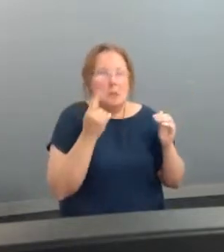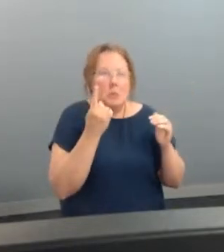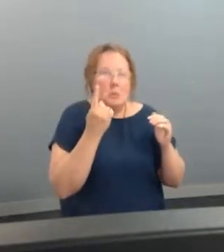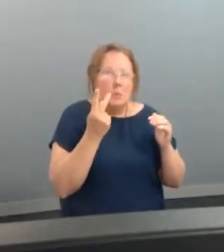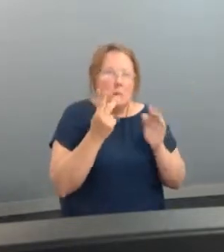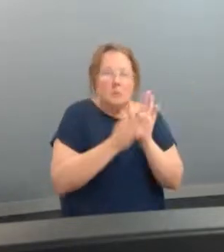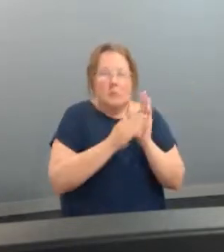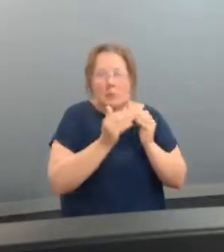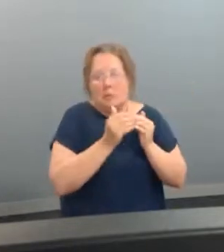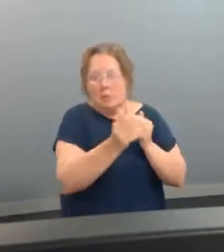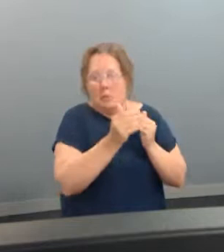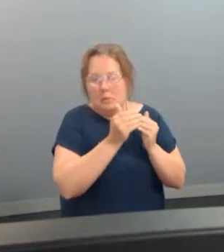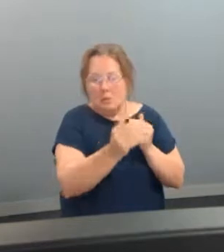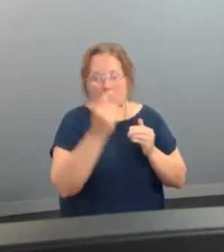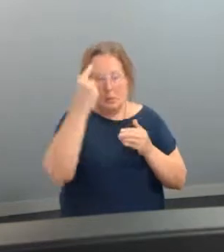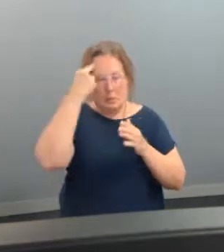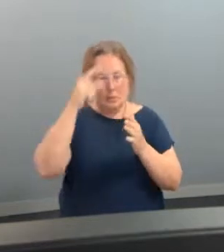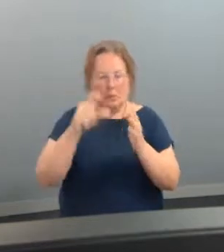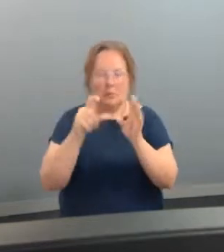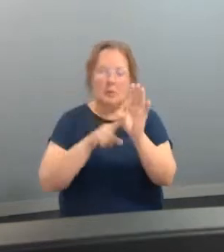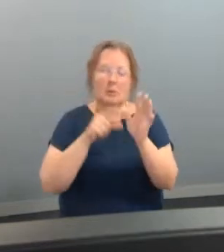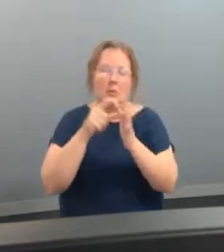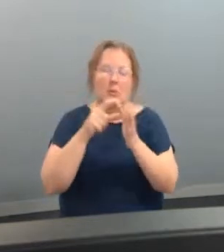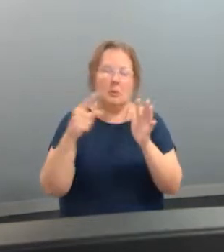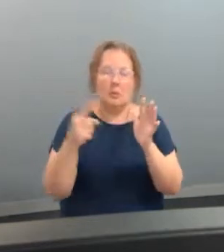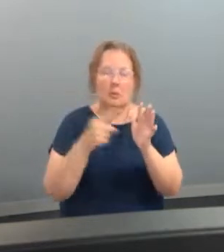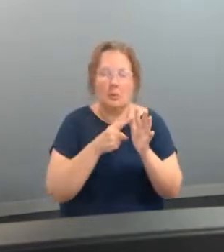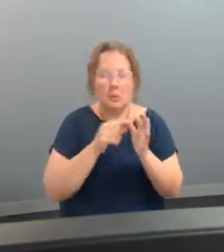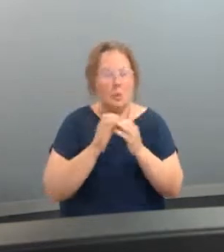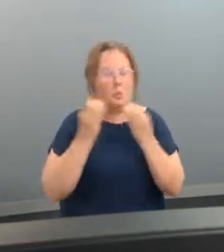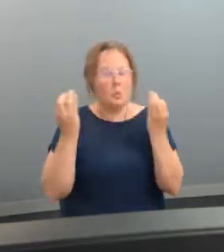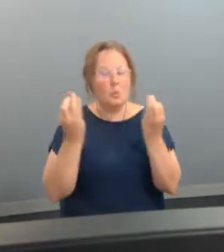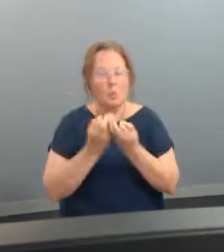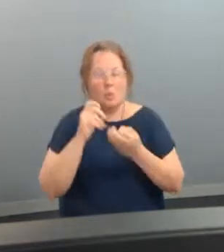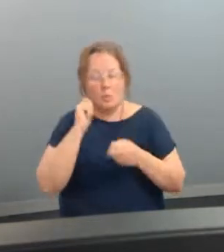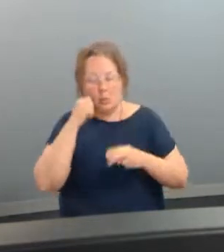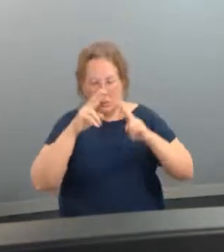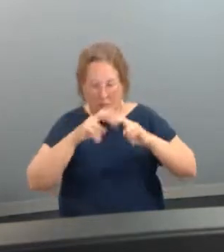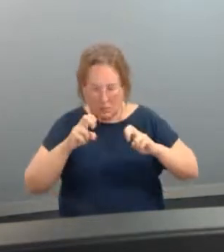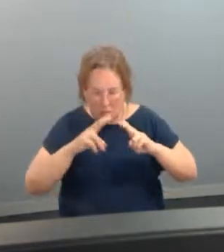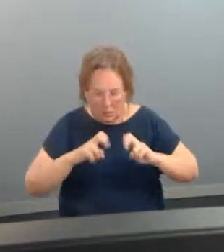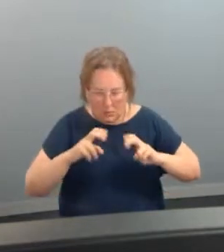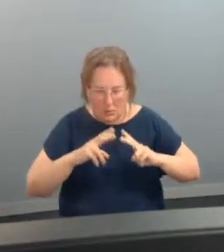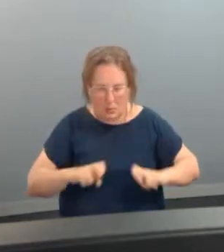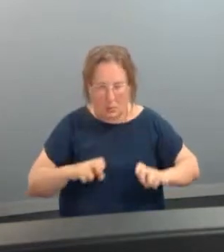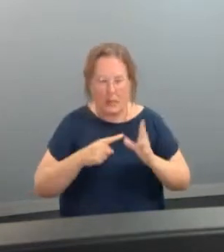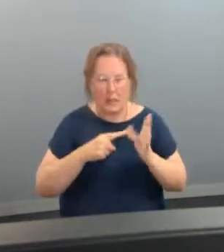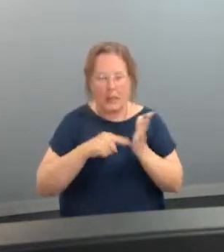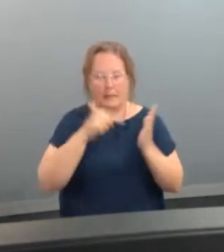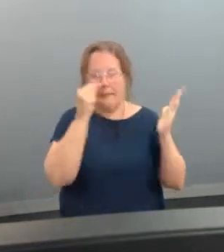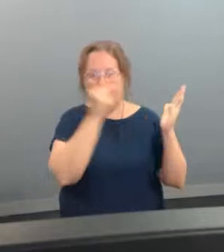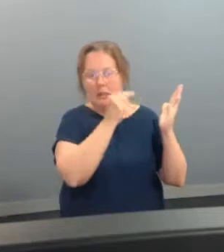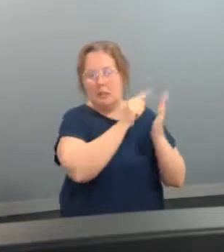Parliament in a couple of months, we think over the next